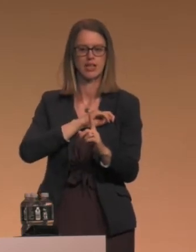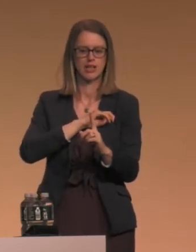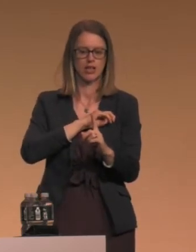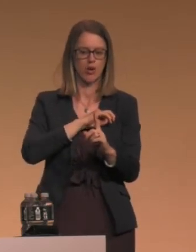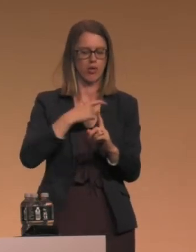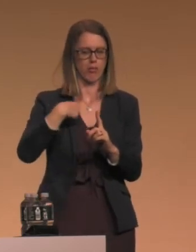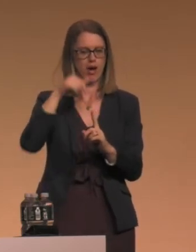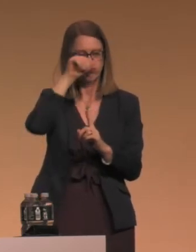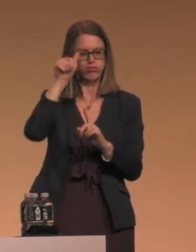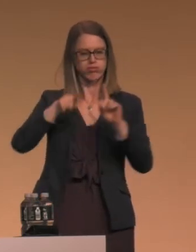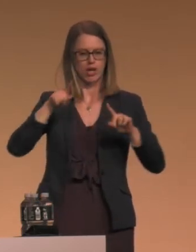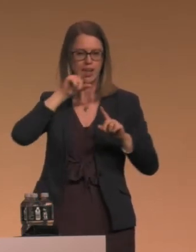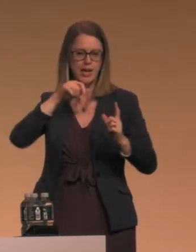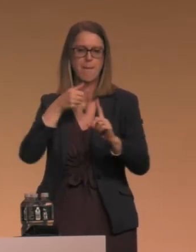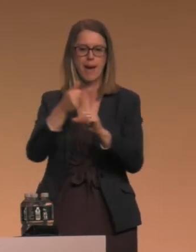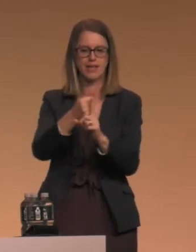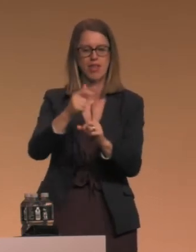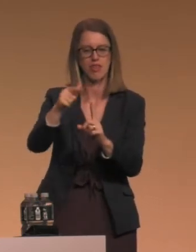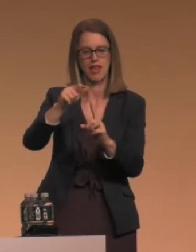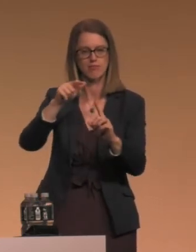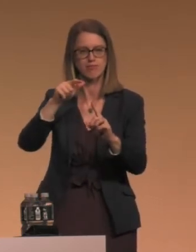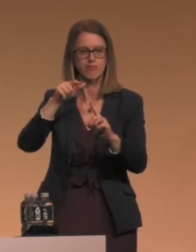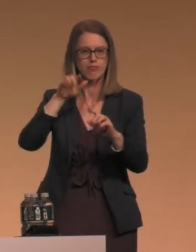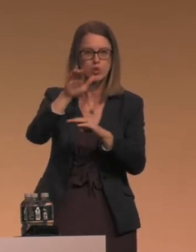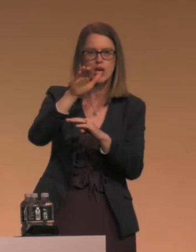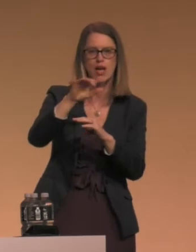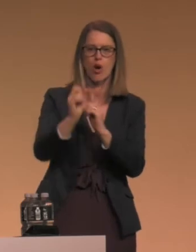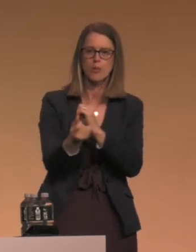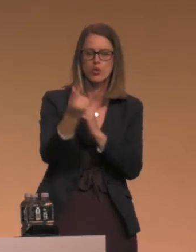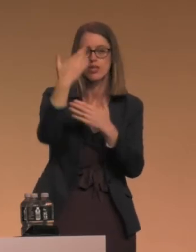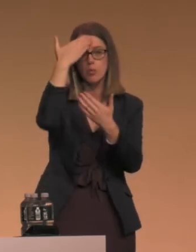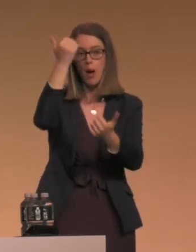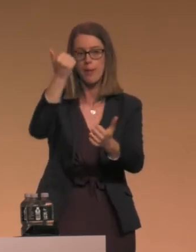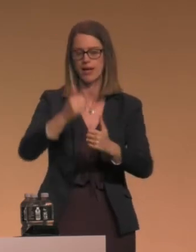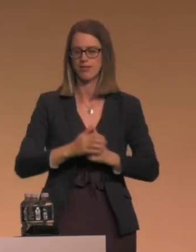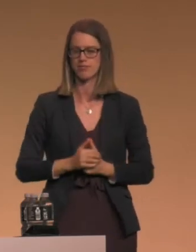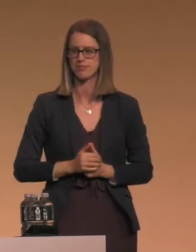expert has transformed the patient's outlook, opportunities, and mental well-being.